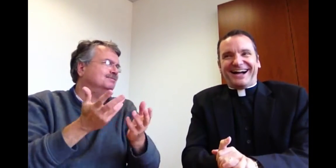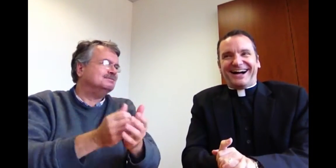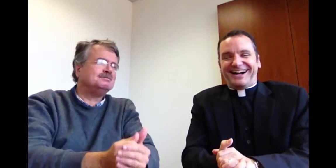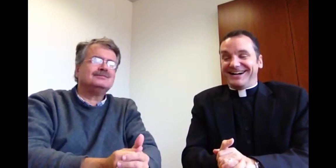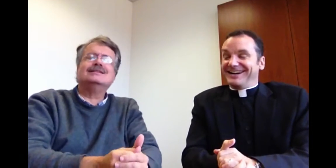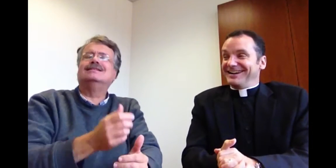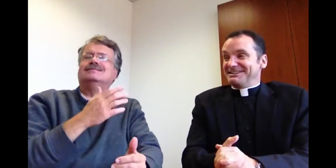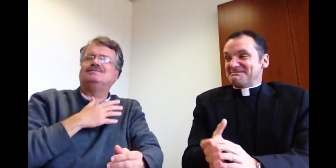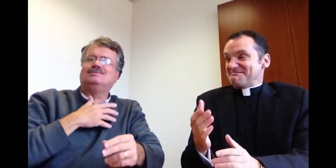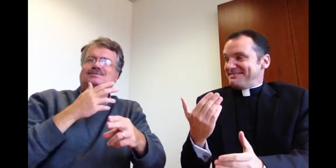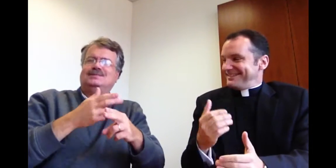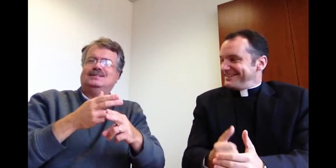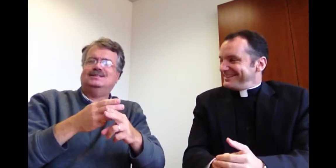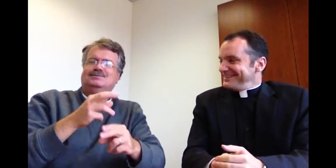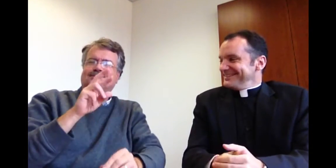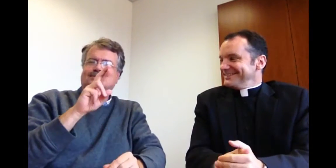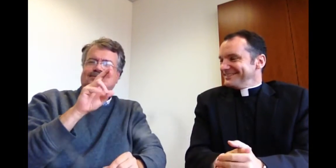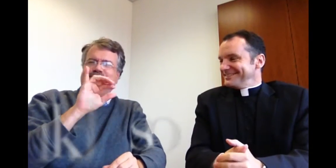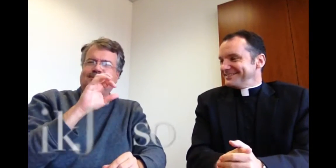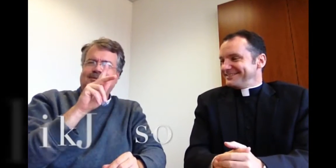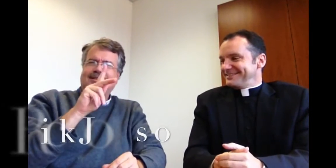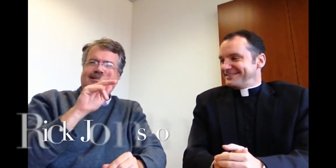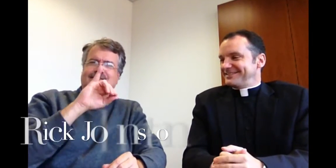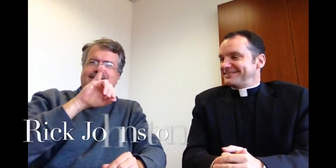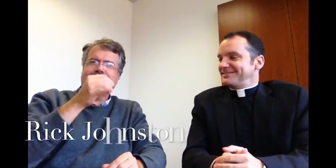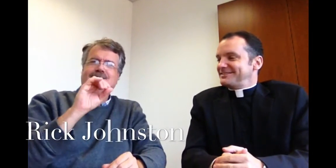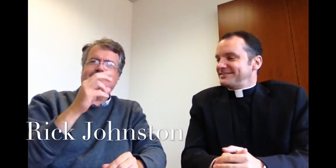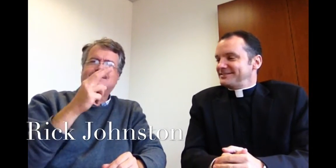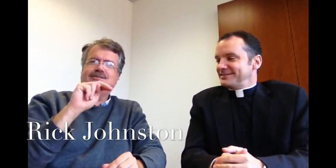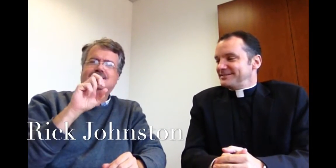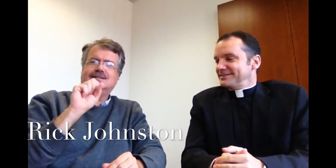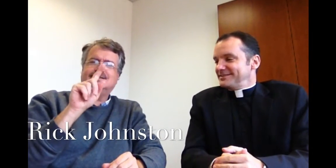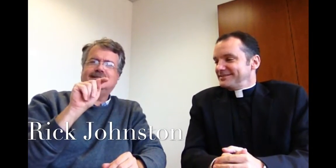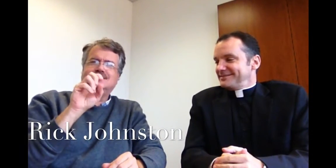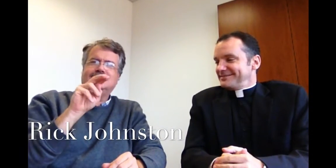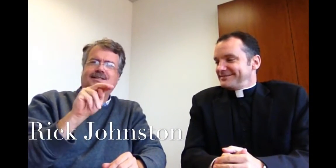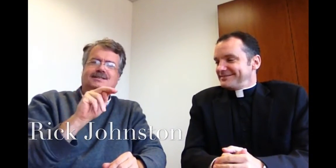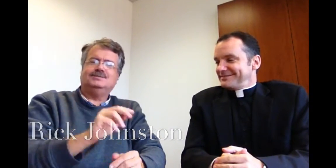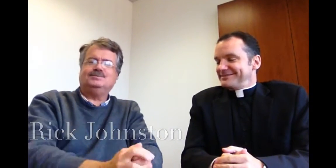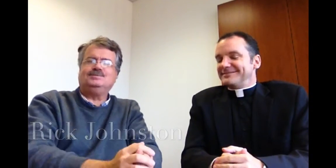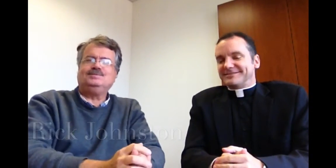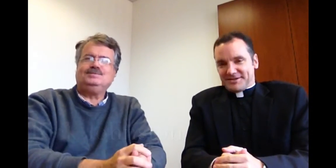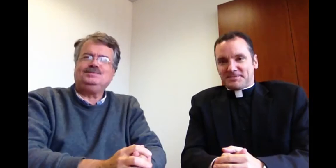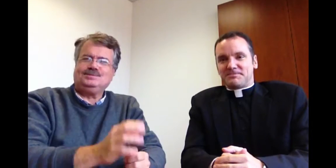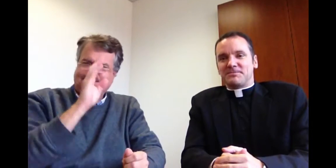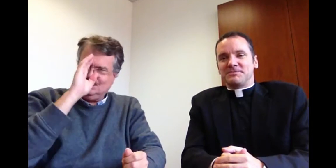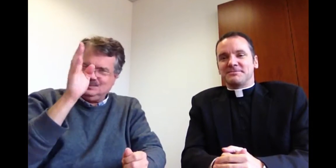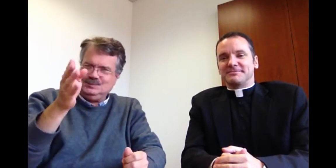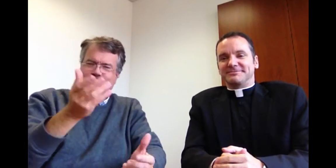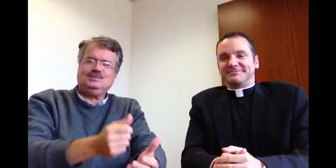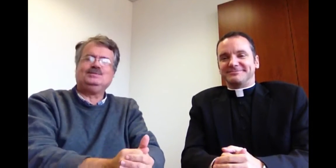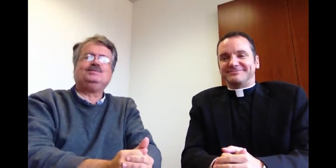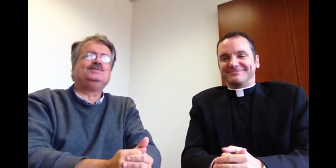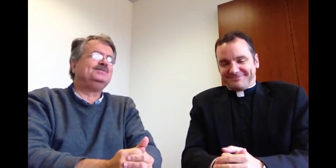What is my name?! Alright, my name is Rick Johnston. Hello!